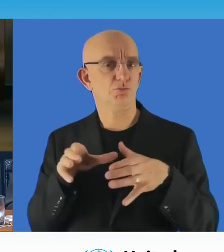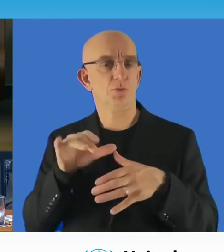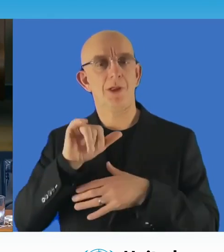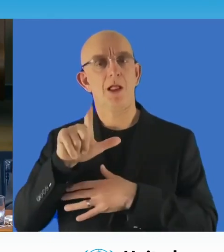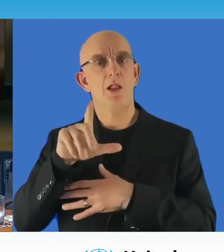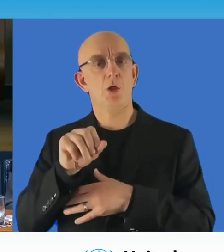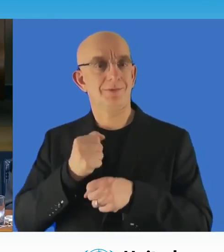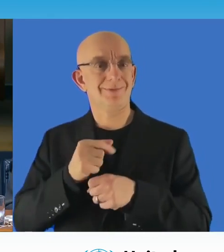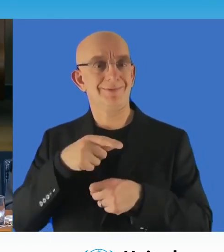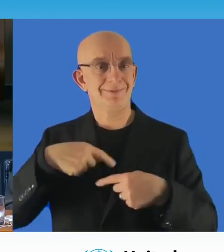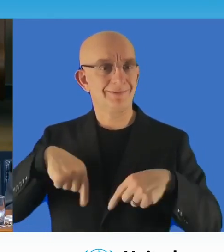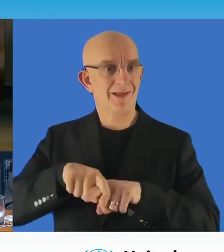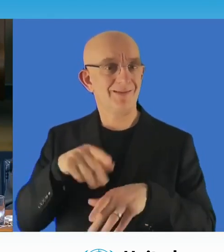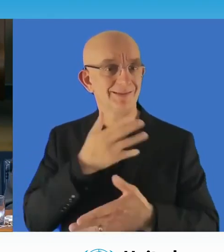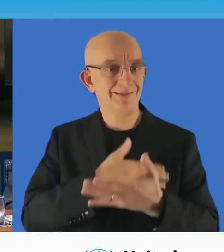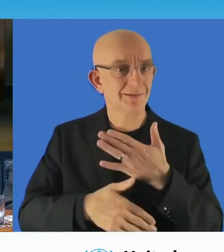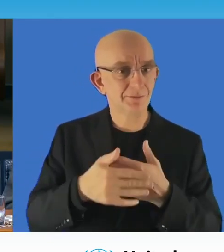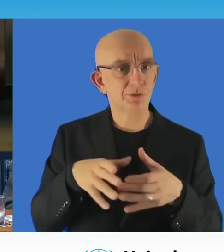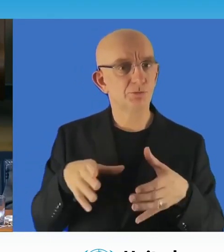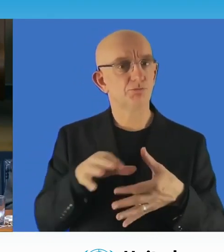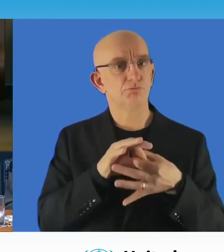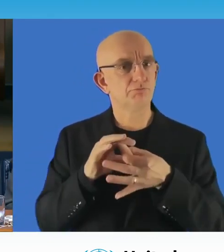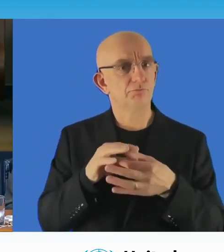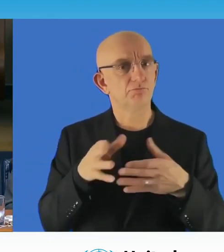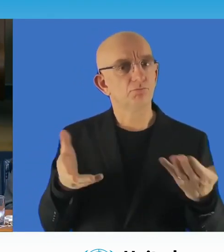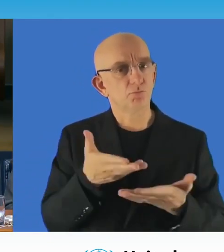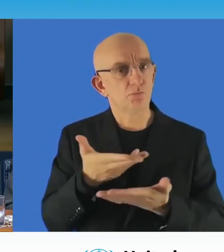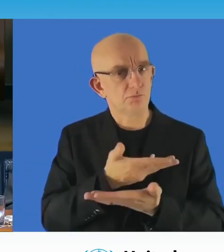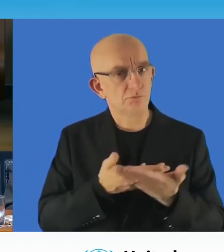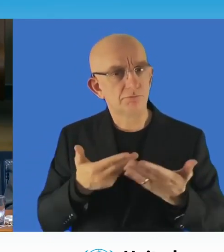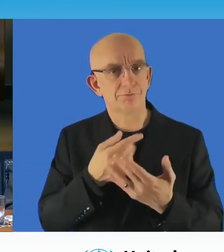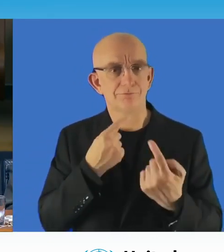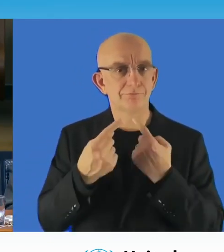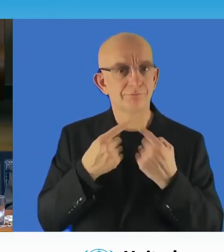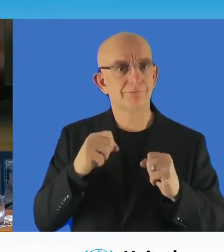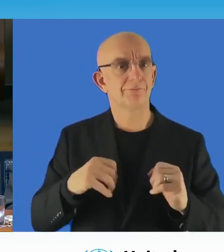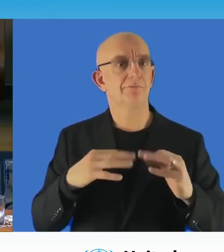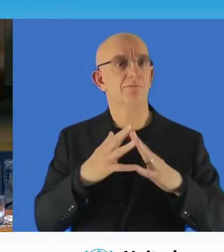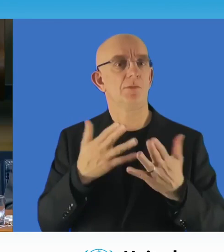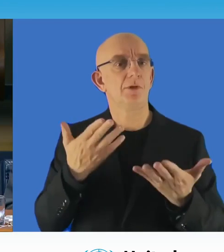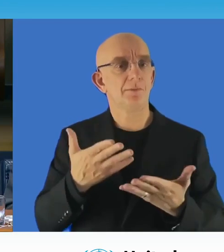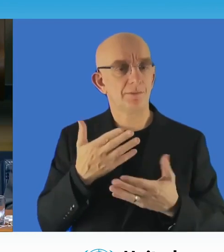second is the area of learning Journeys on disability inclusion building on disability